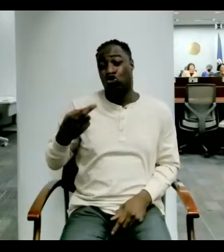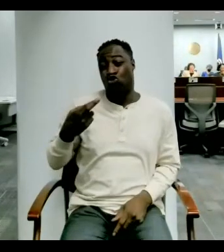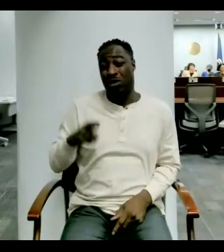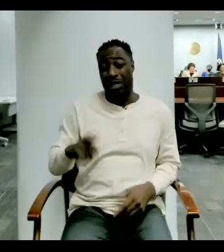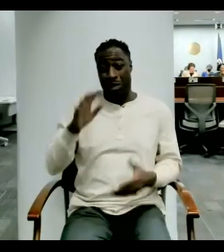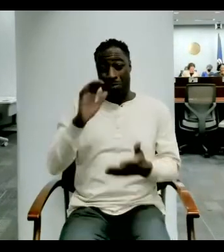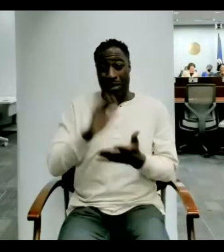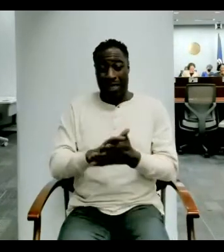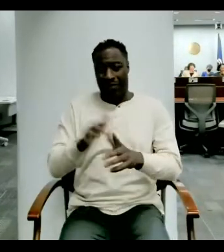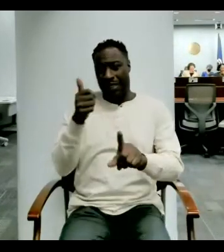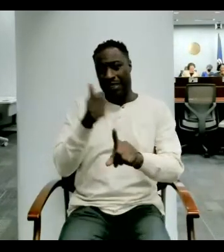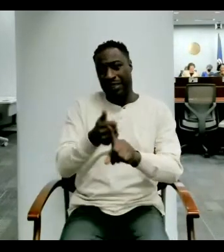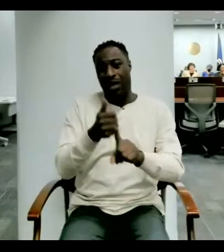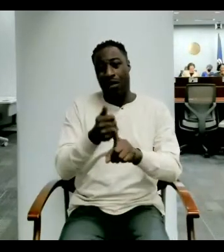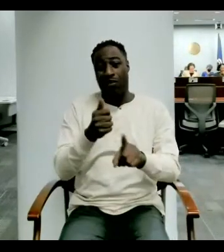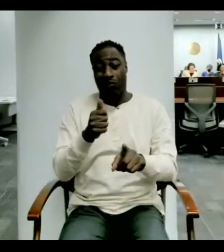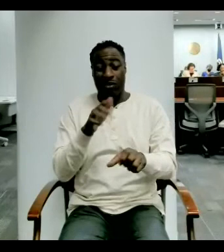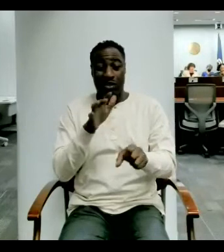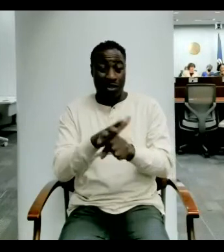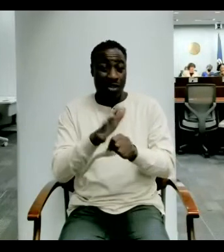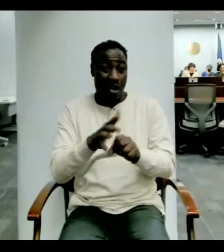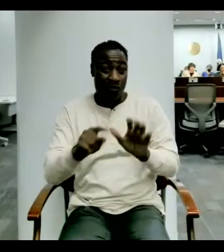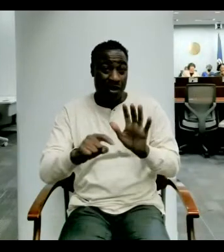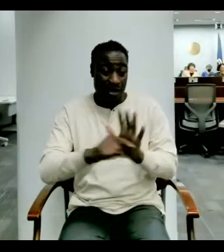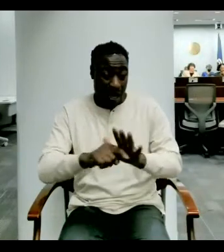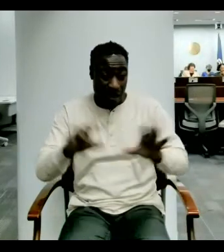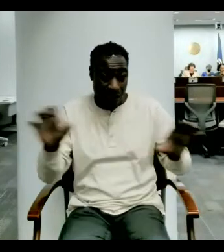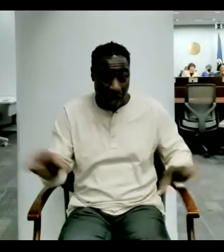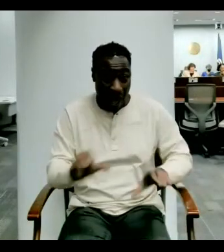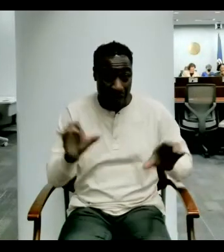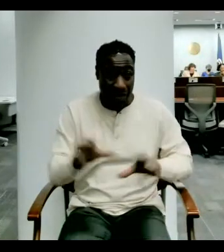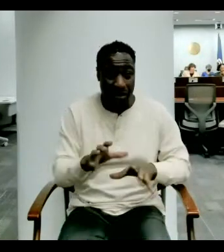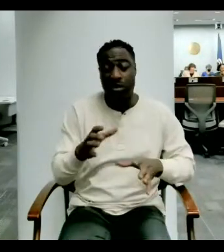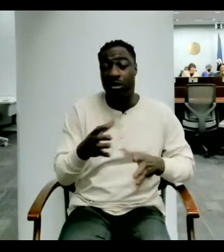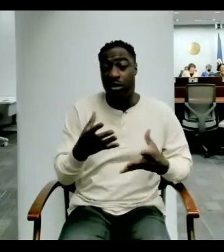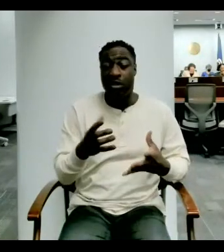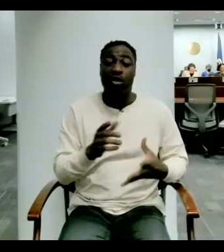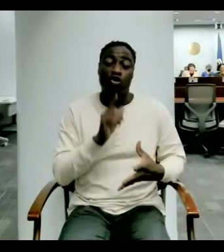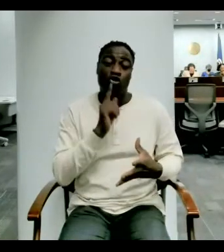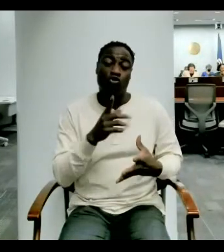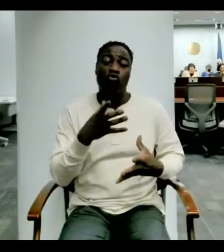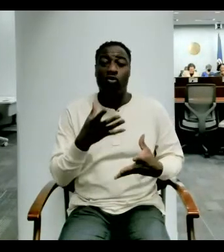and of itself enough an adverse action to trigger liability under Title VII.